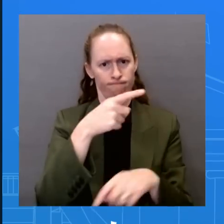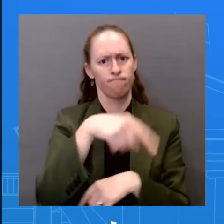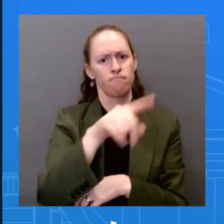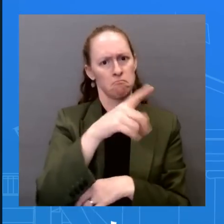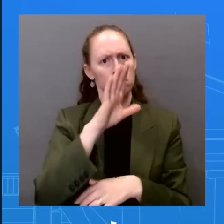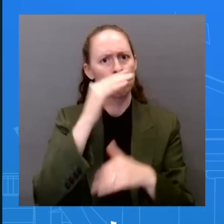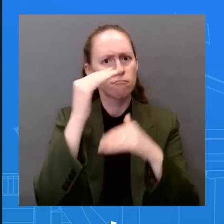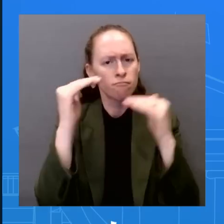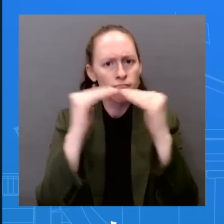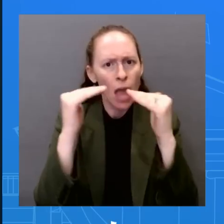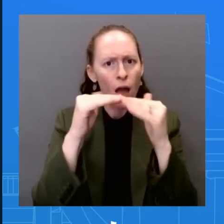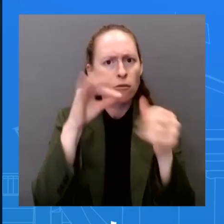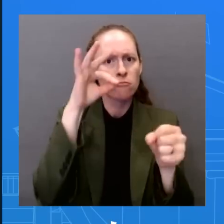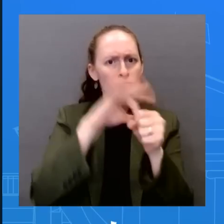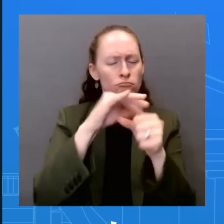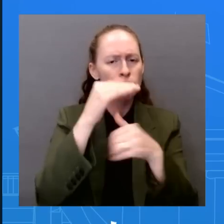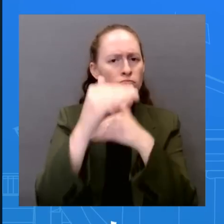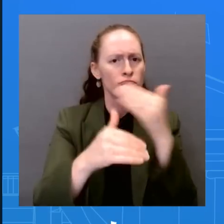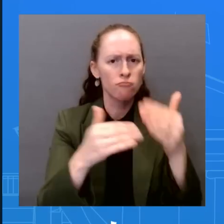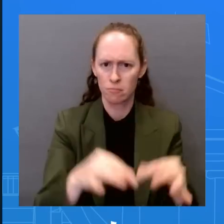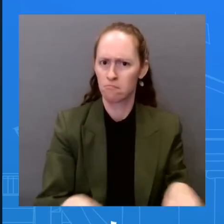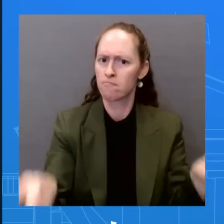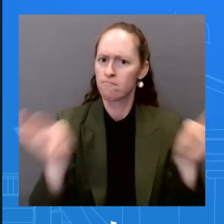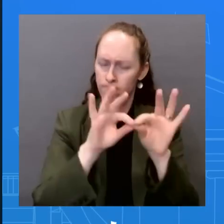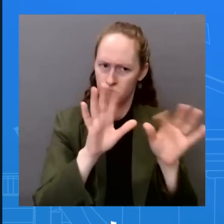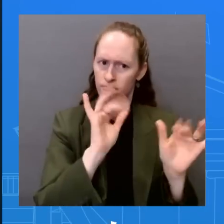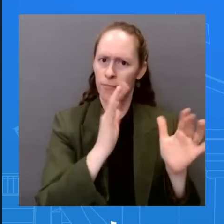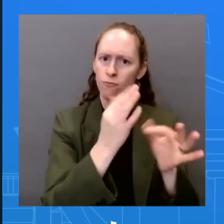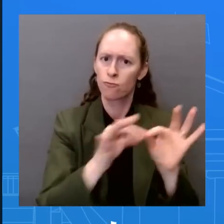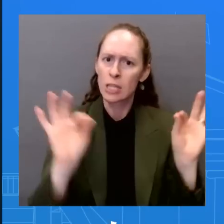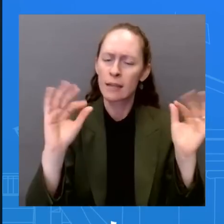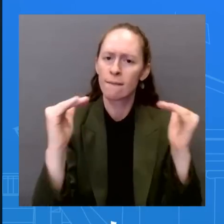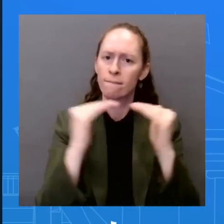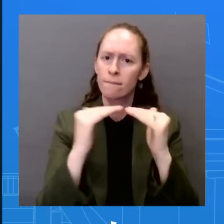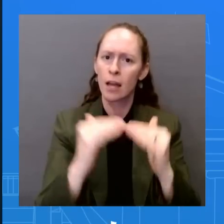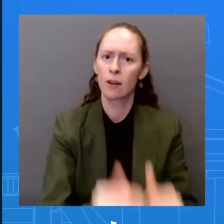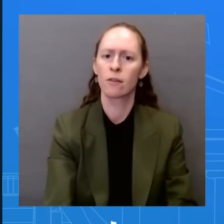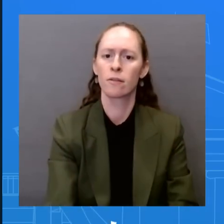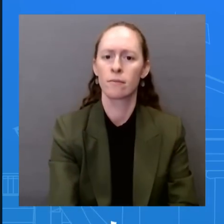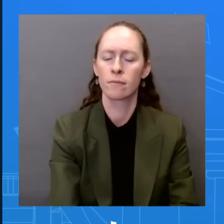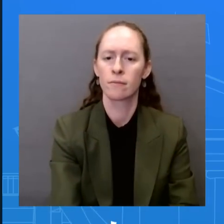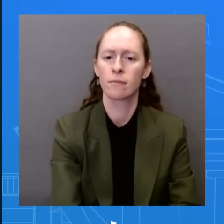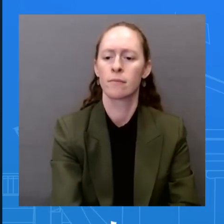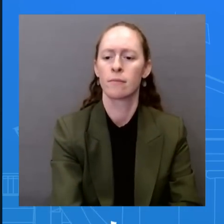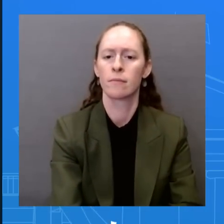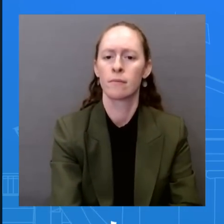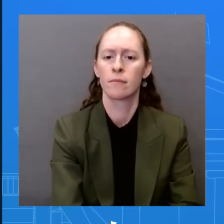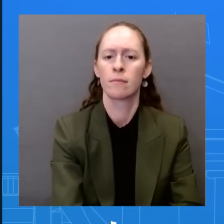which are conducted with transparency, and high levels of voter participation. The elections that have been conducted